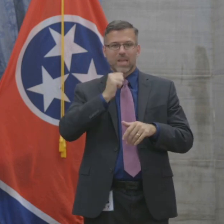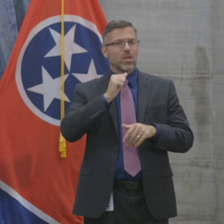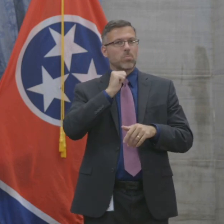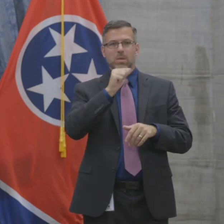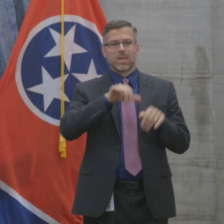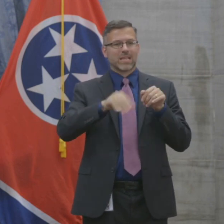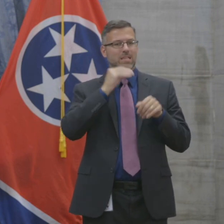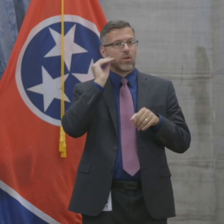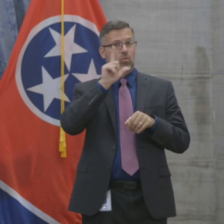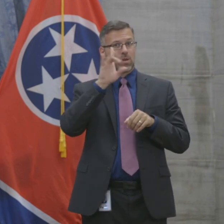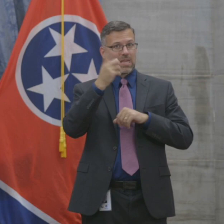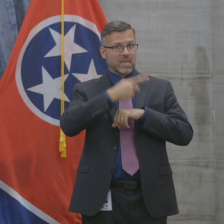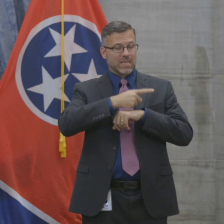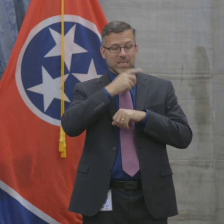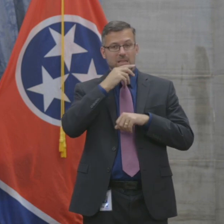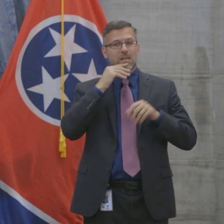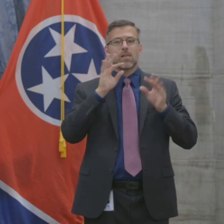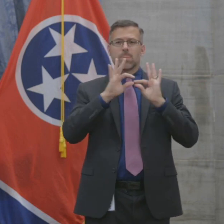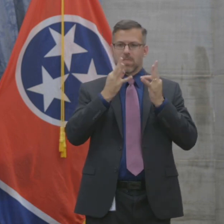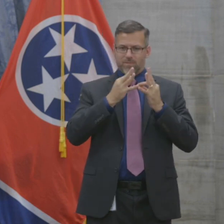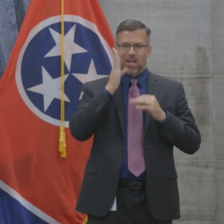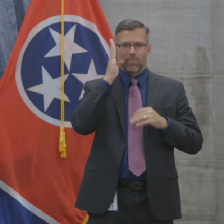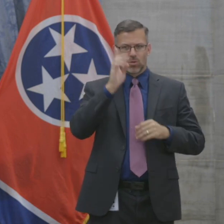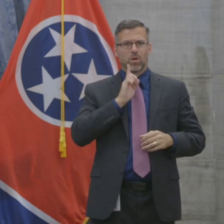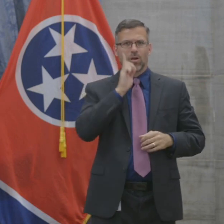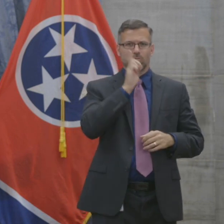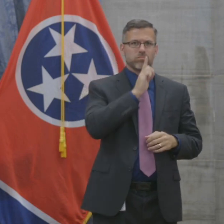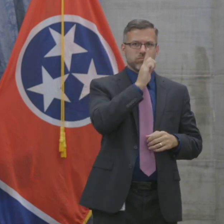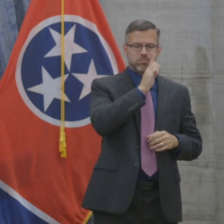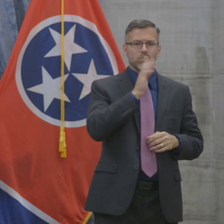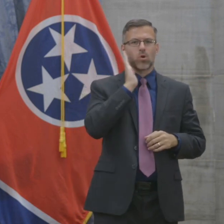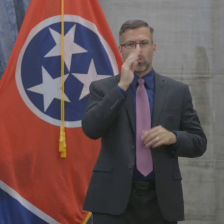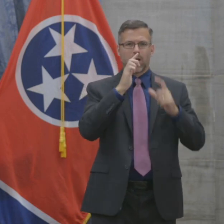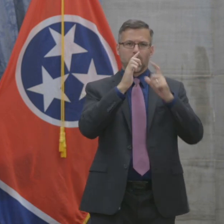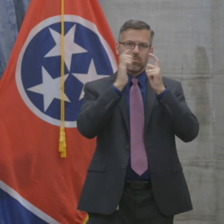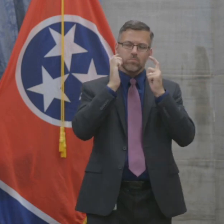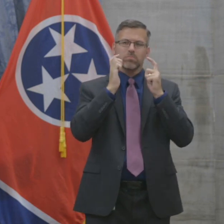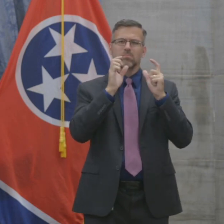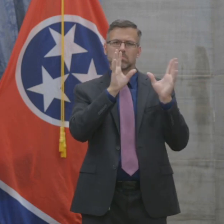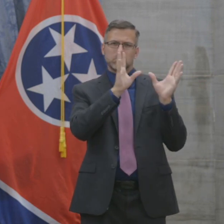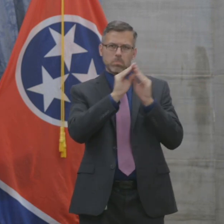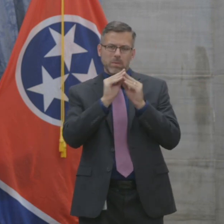Ferrier. Fox 17. You've been steadfast about staying open and